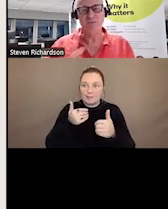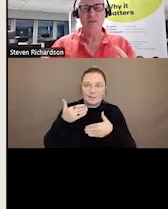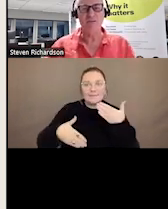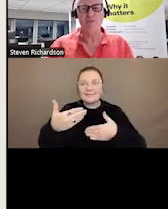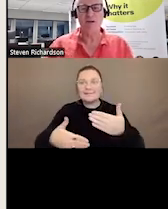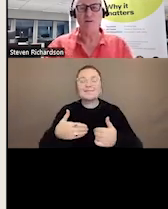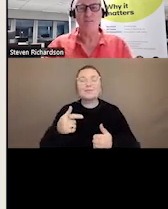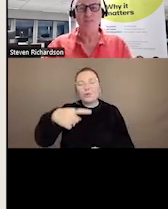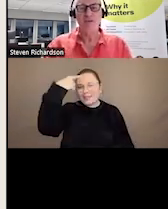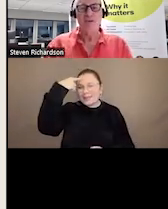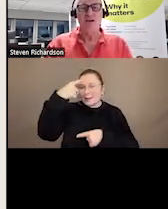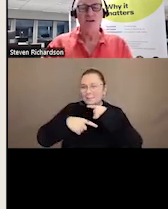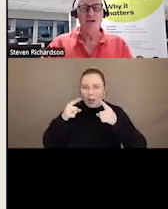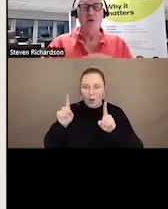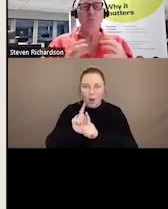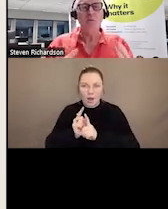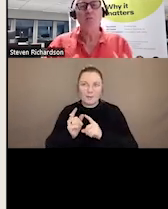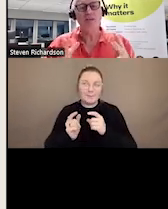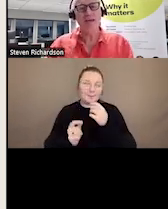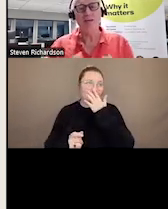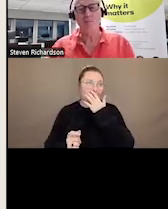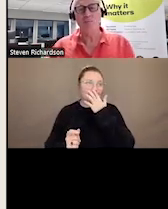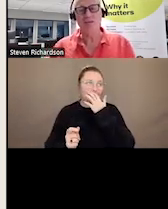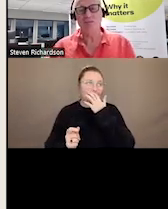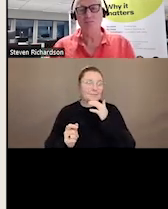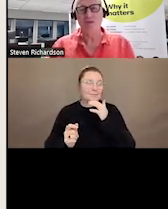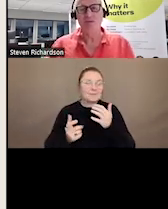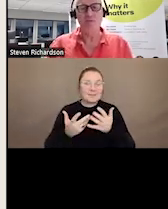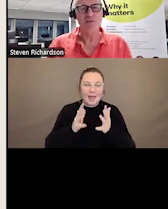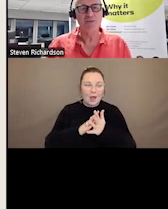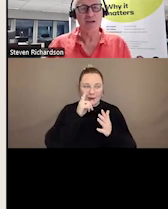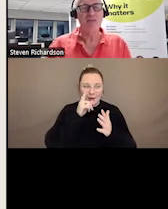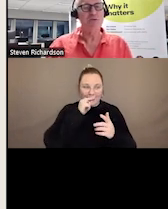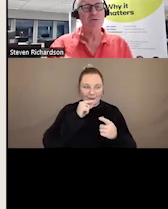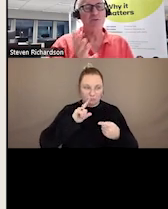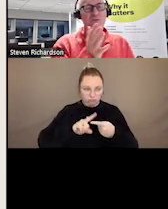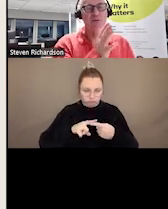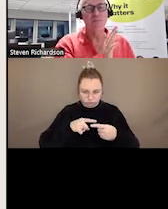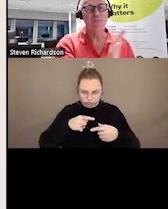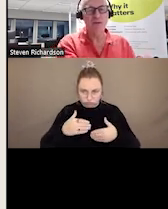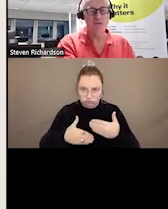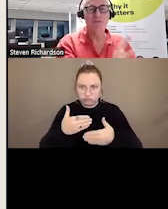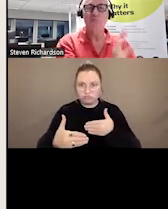Thinking about helping men -- maintain momentum throughout the day if you have pledges you